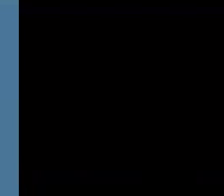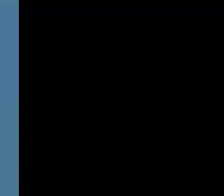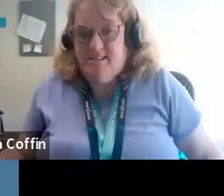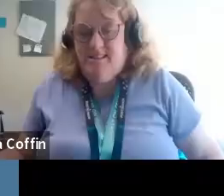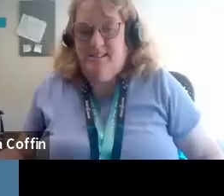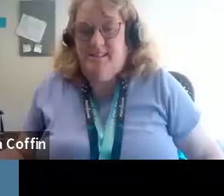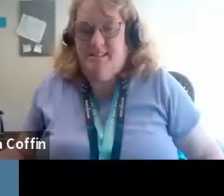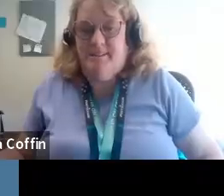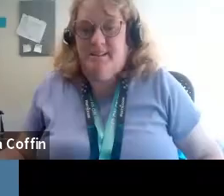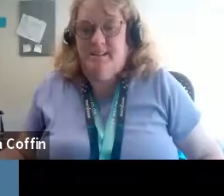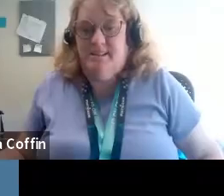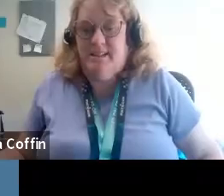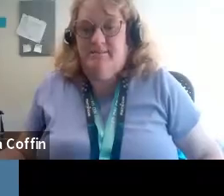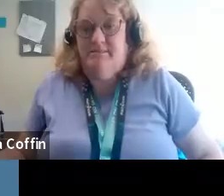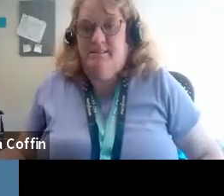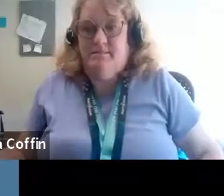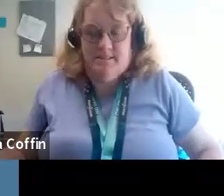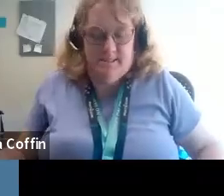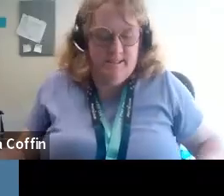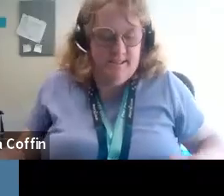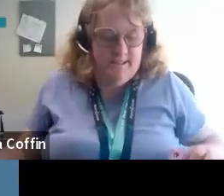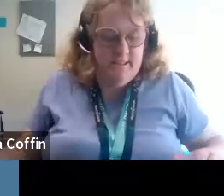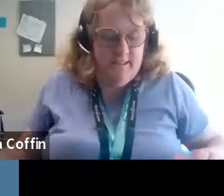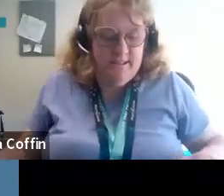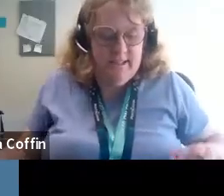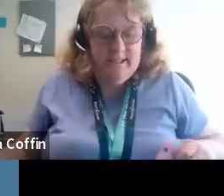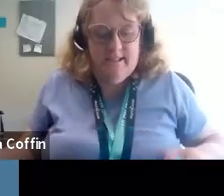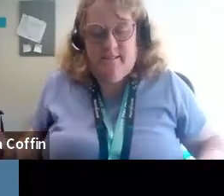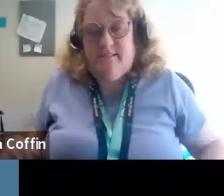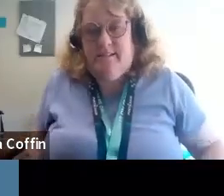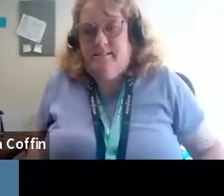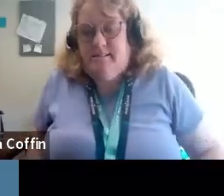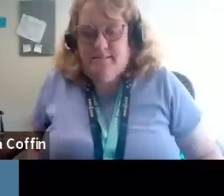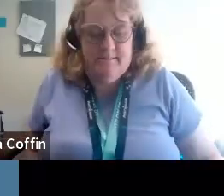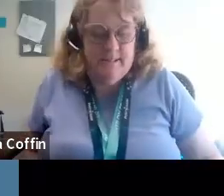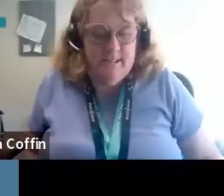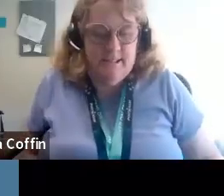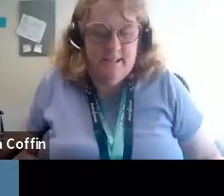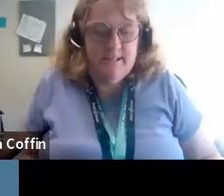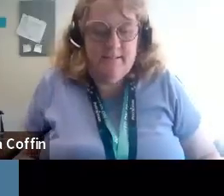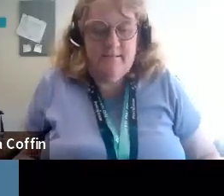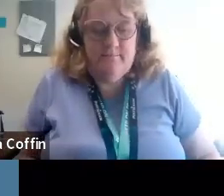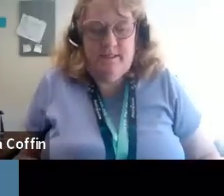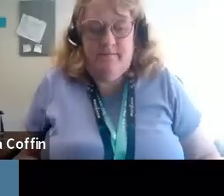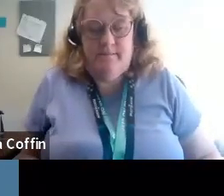healthcare industry I highly recommend people with empathy and interest in the topic, becoming ingratiate it into